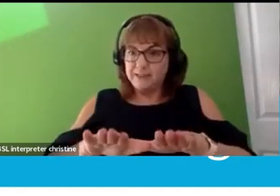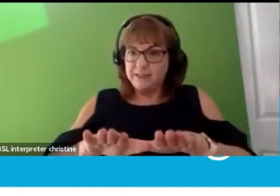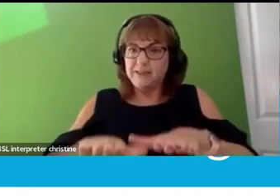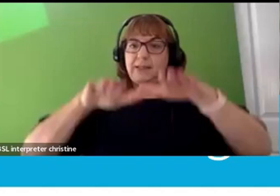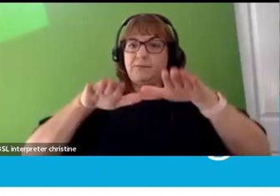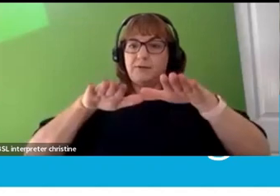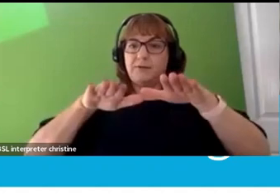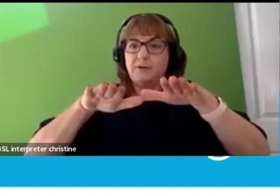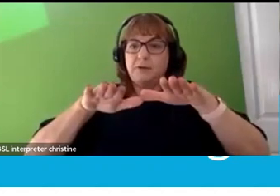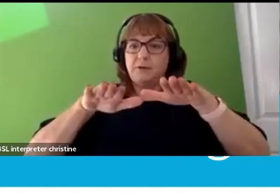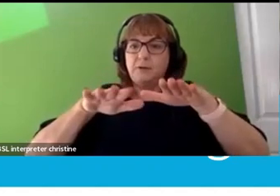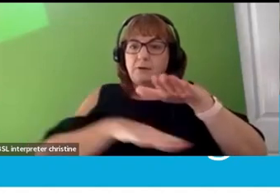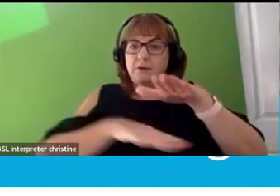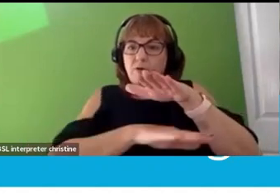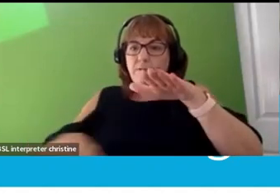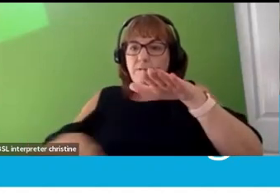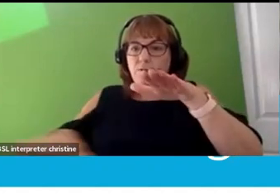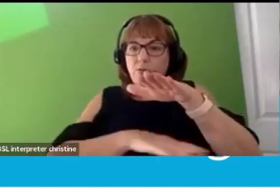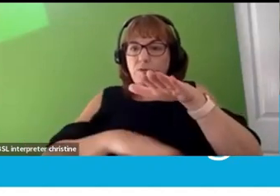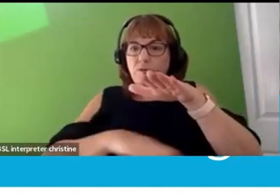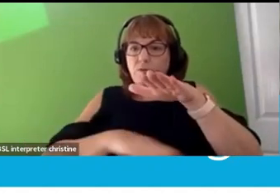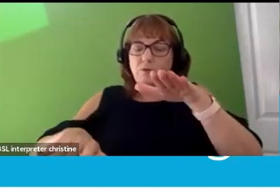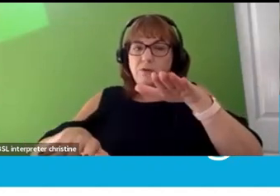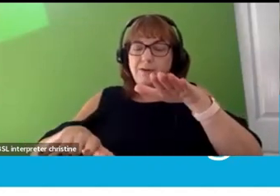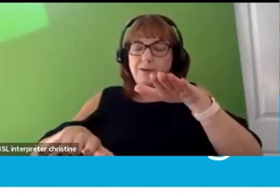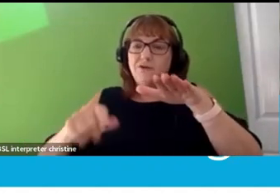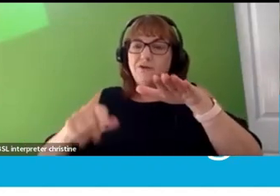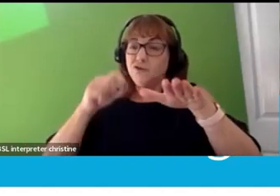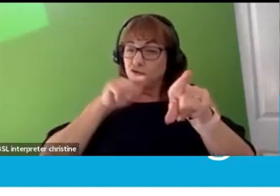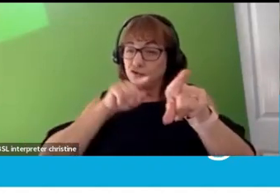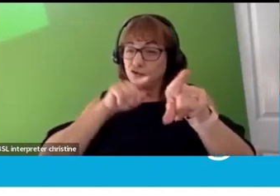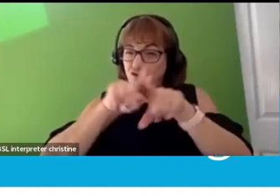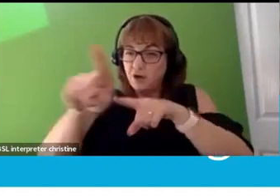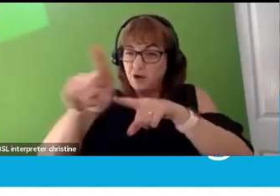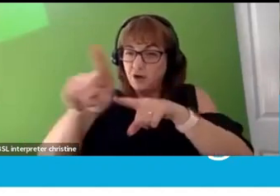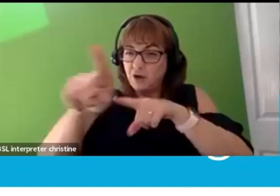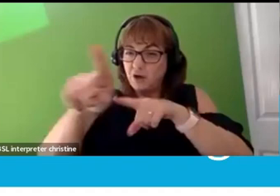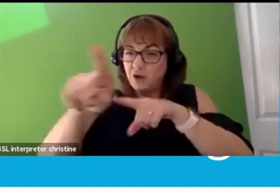if you can write a sentence with your feet off the floor. What that does, it just gives you an